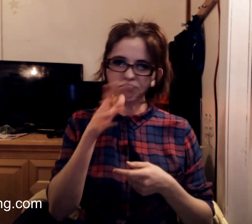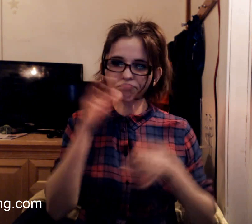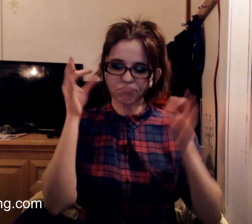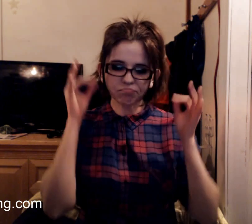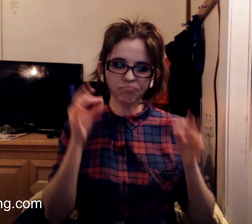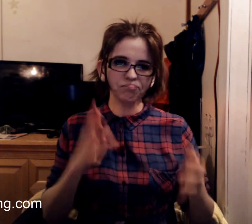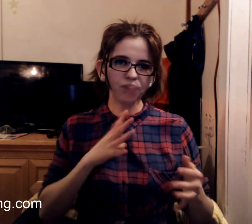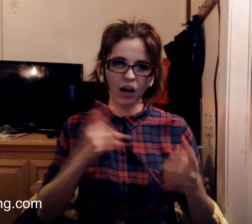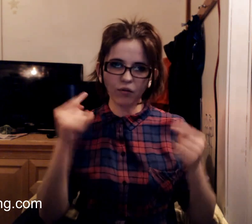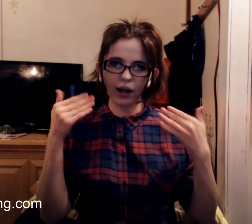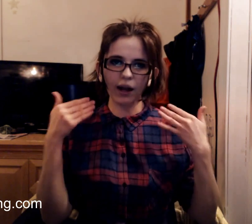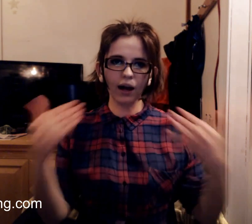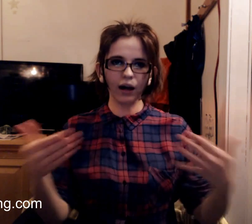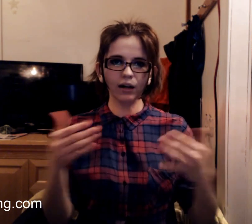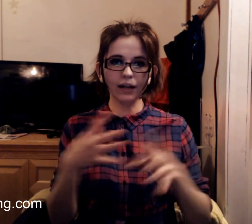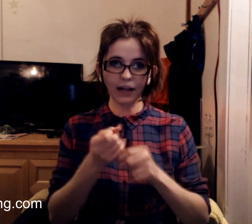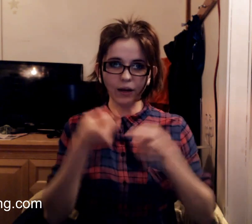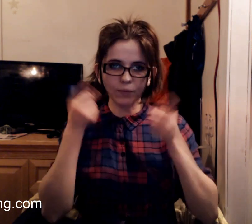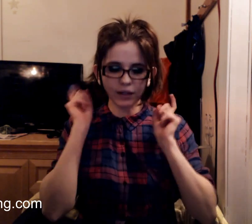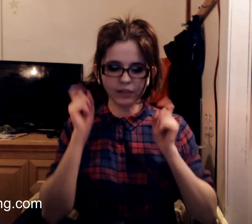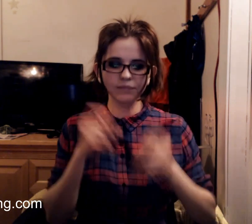and my mother decided, "Fine, we can go ahead and get the hearing aids."